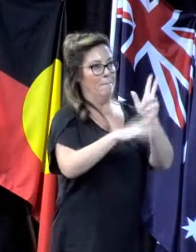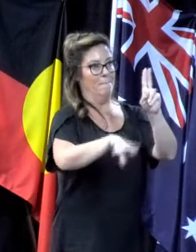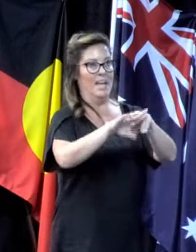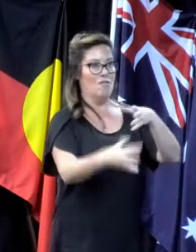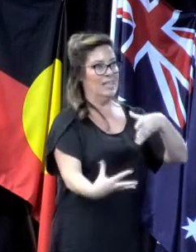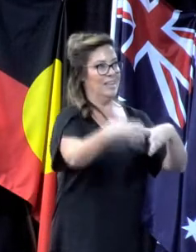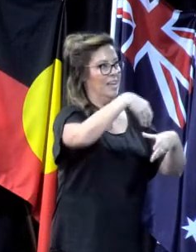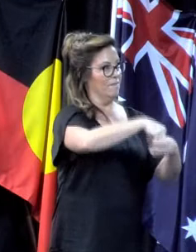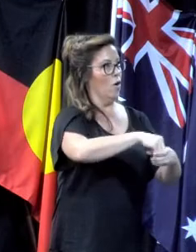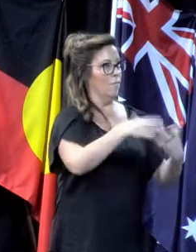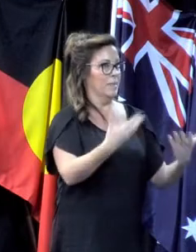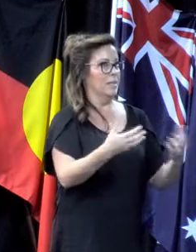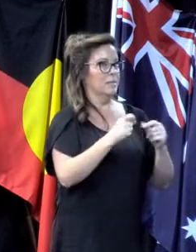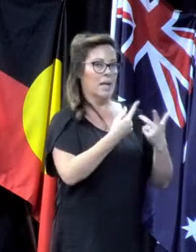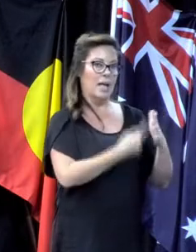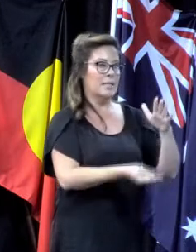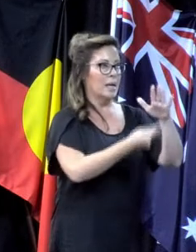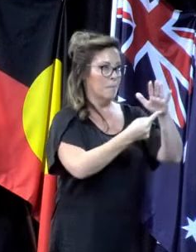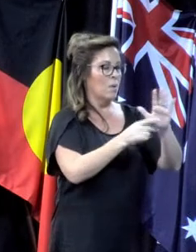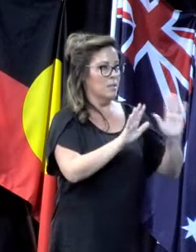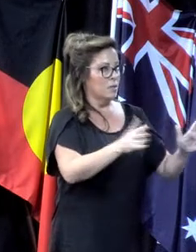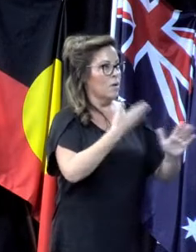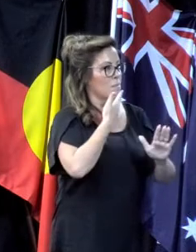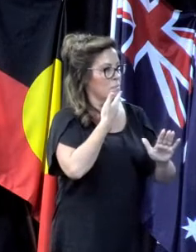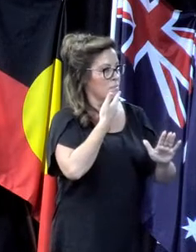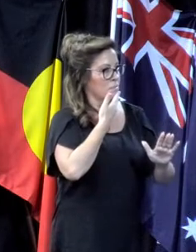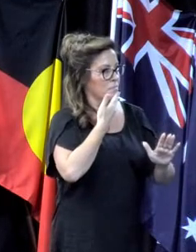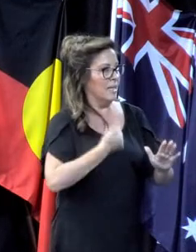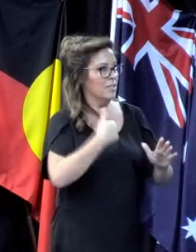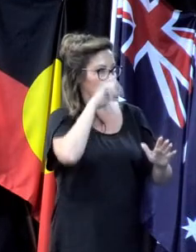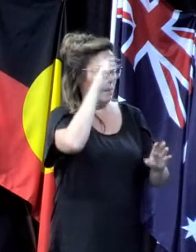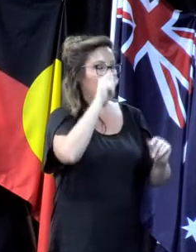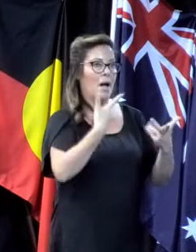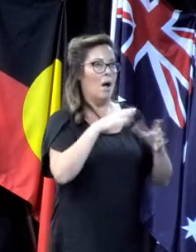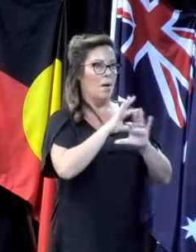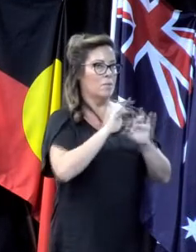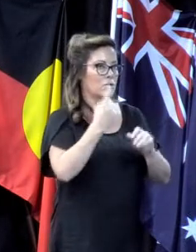to be a criticism of any parent because we know there are challenges for some parents and carers.